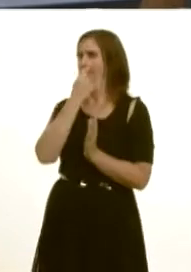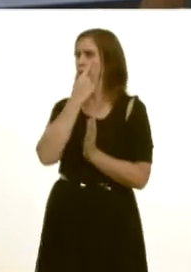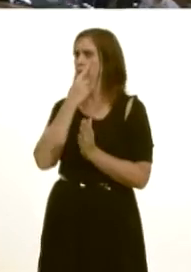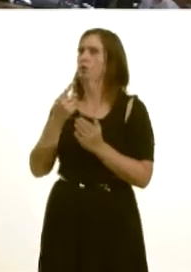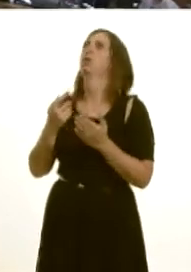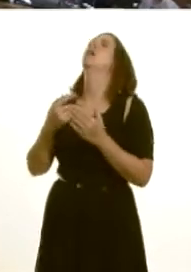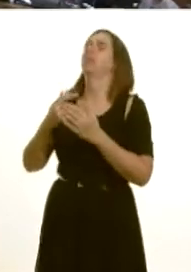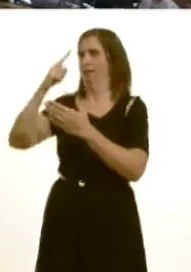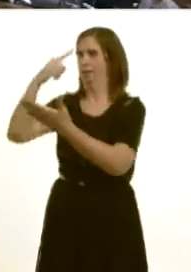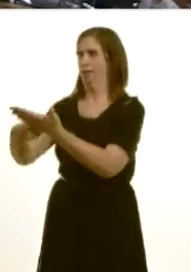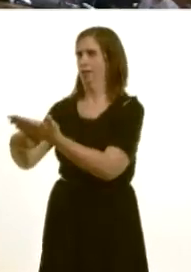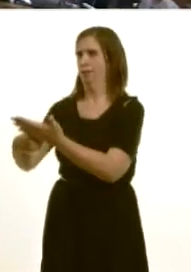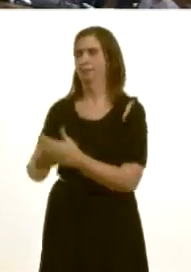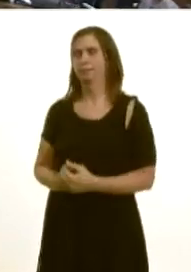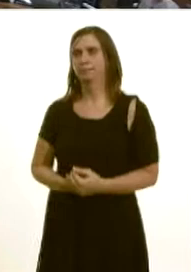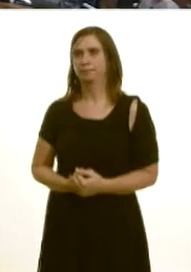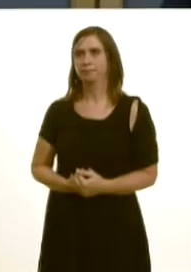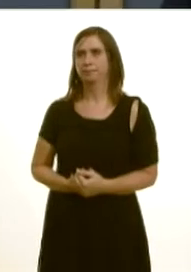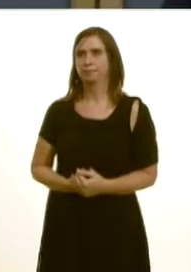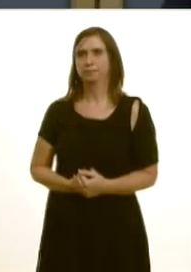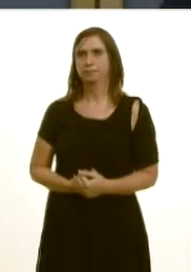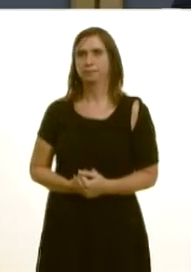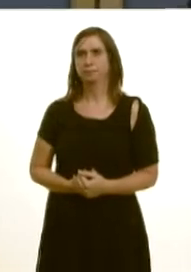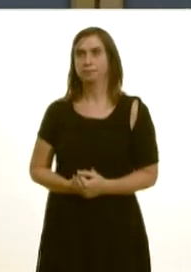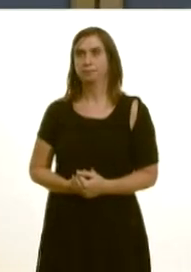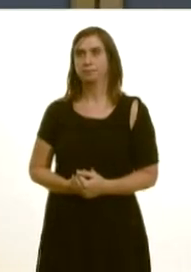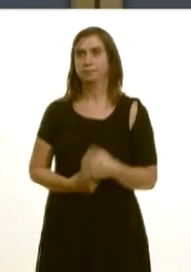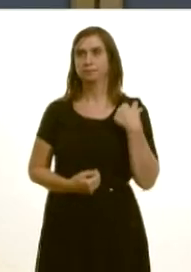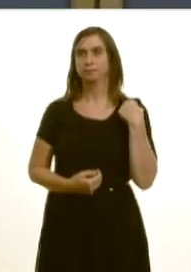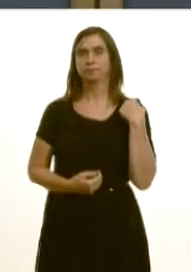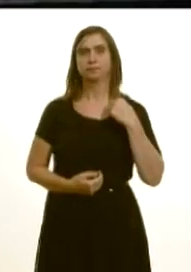David Rees: 5. A wnaiff y Prif Weinidog ddatganiad ar bolisi Llywodraeth Cymru ar gynnig dewis